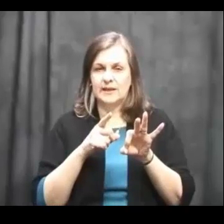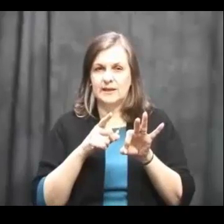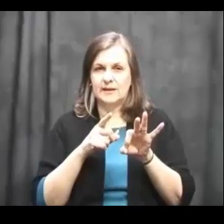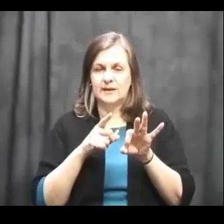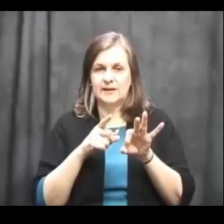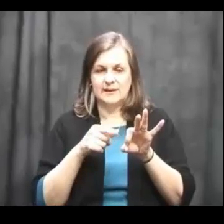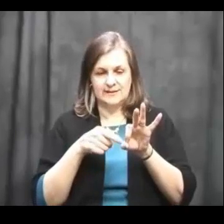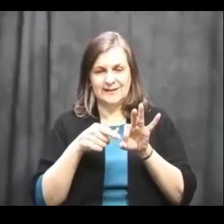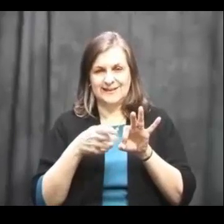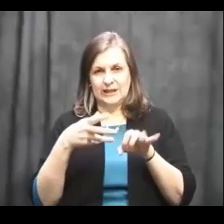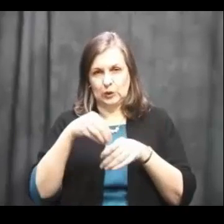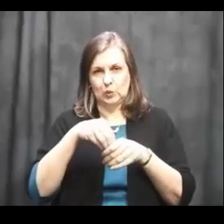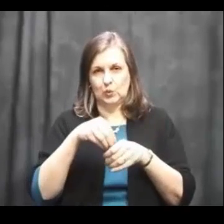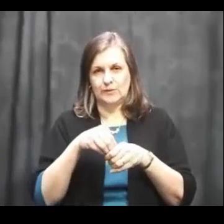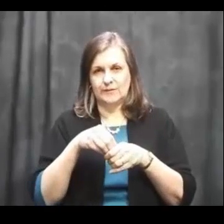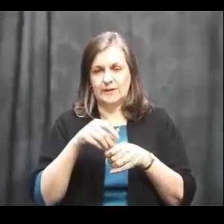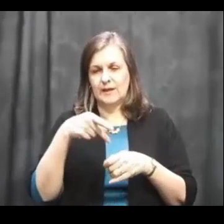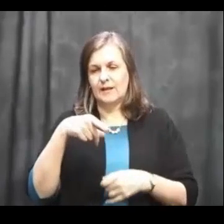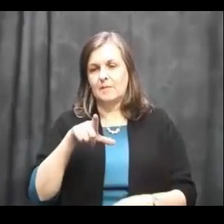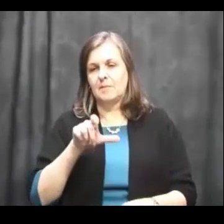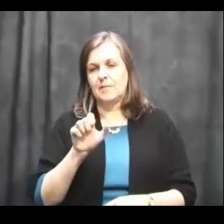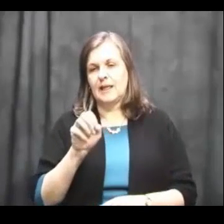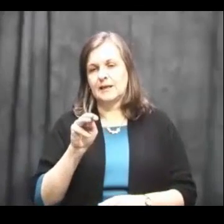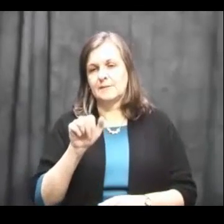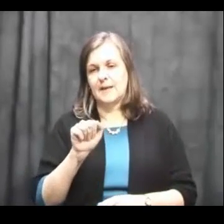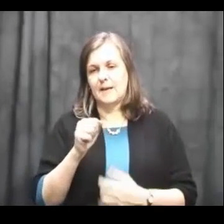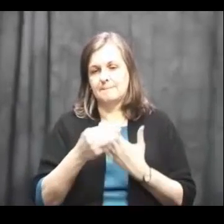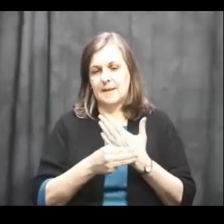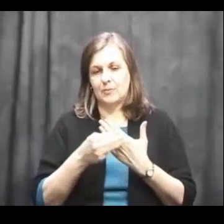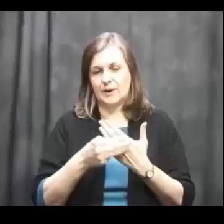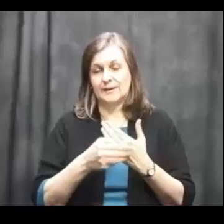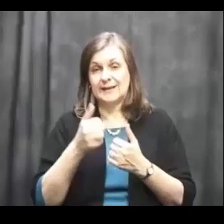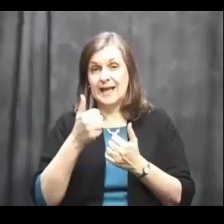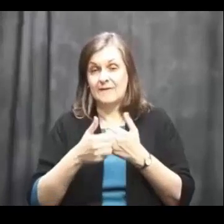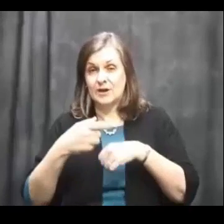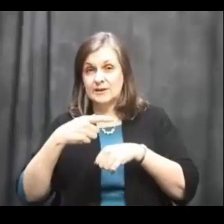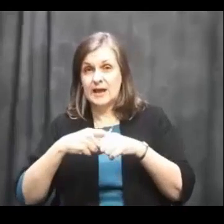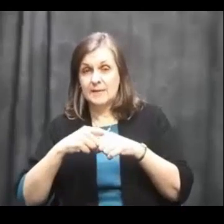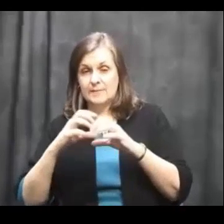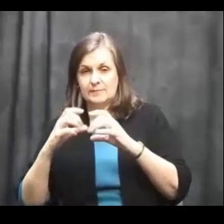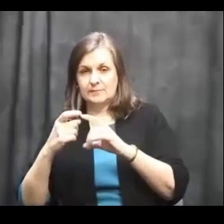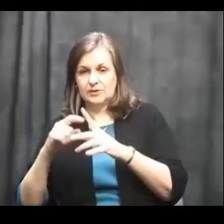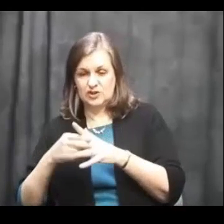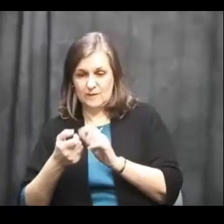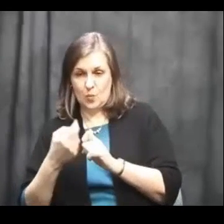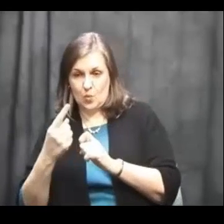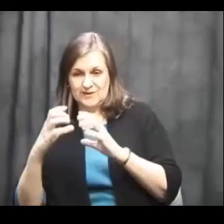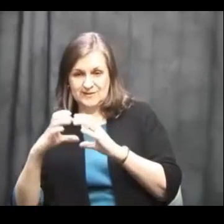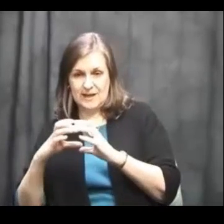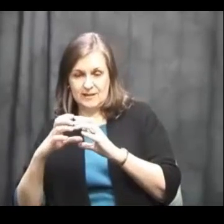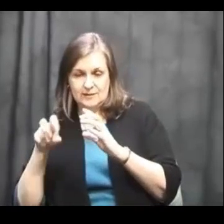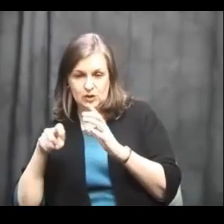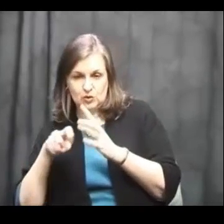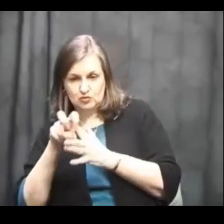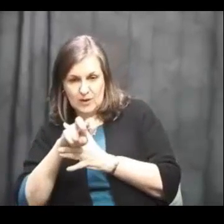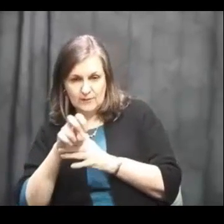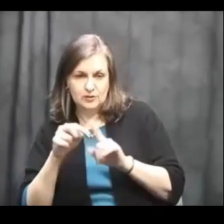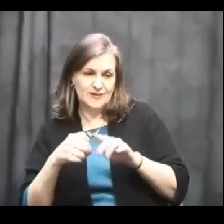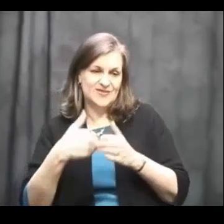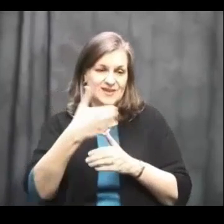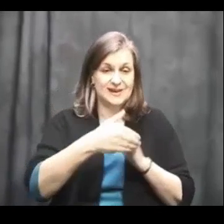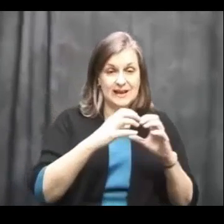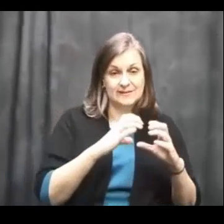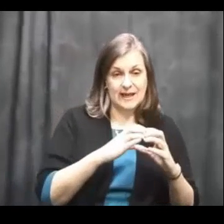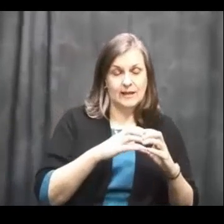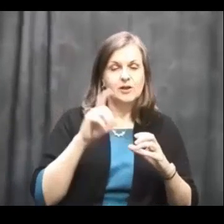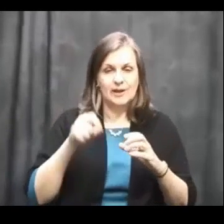closed off with a plasma membrane so every time you wanna move from cell to cell you have to move through plasma membrane